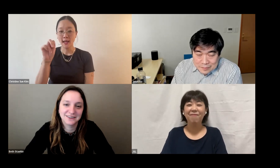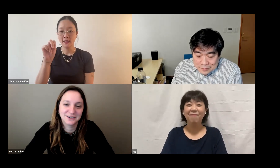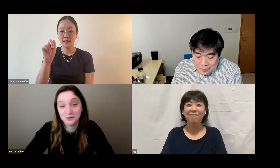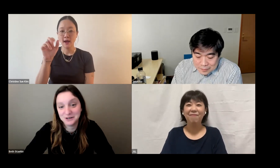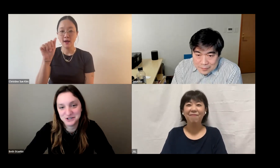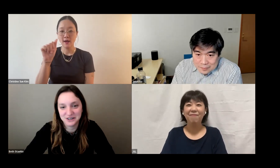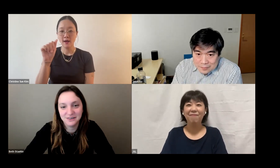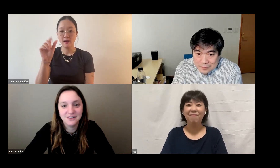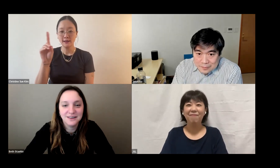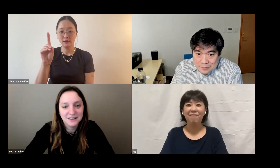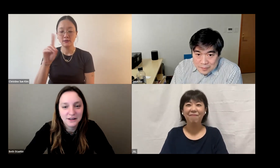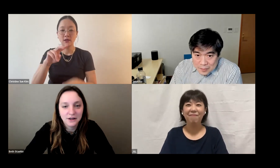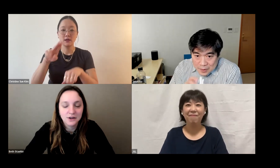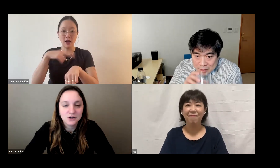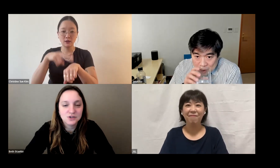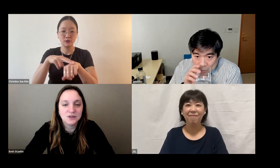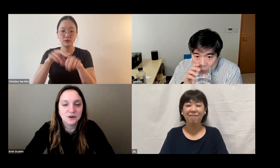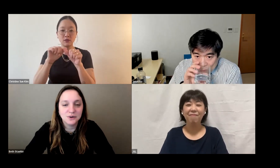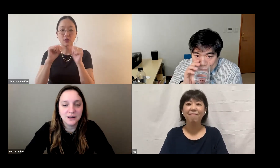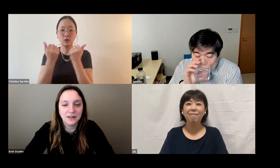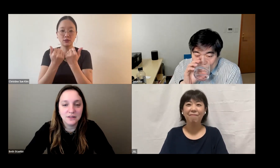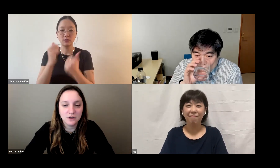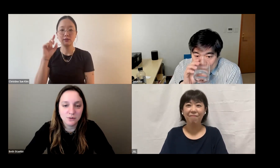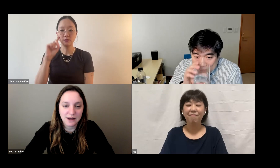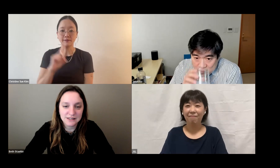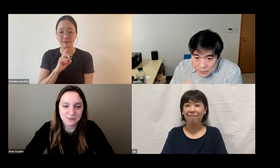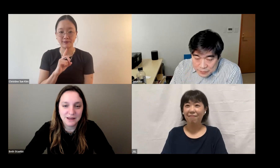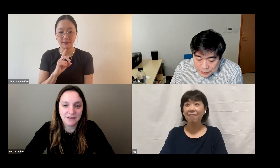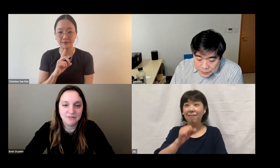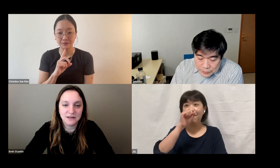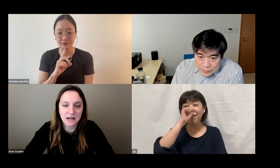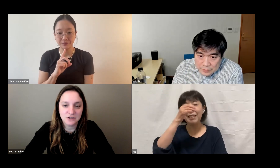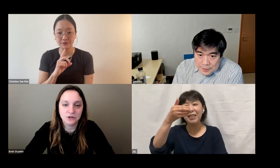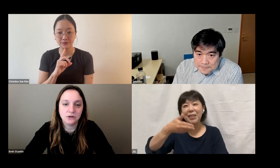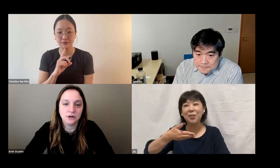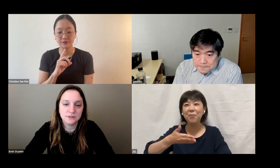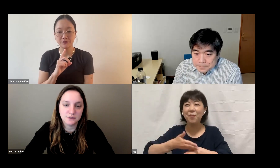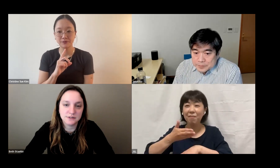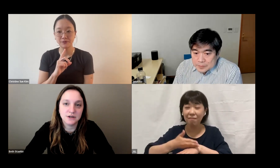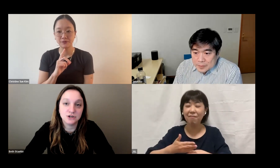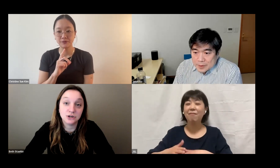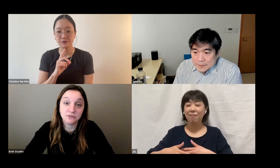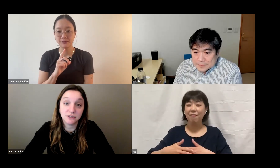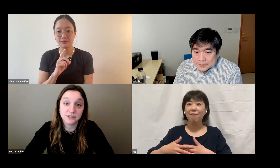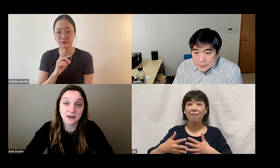Good question. So in the US, we have the National Association for the Deaf